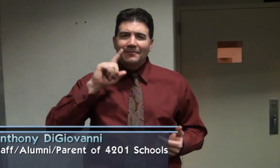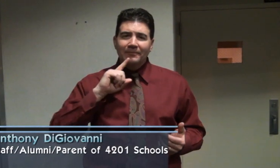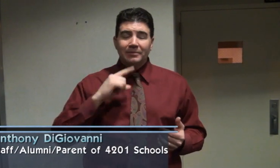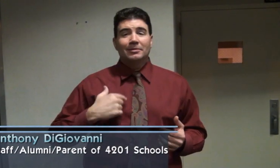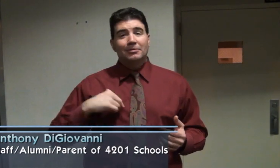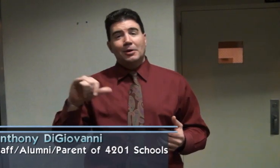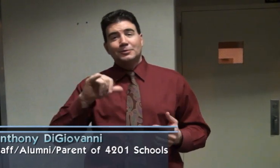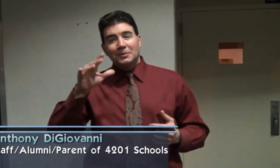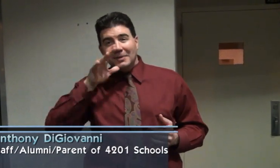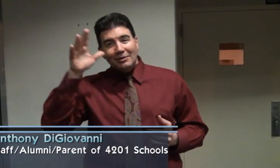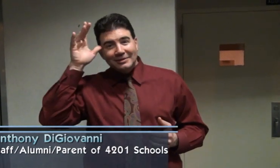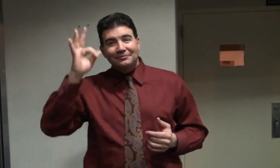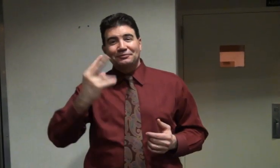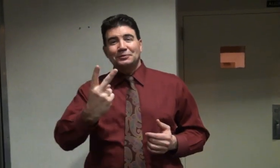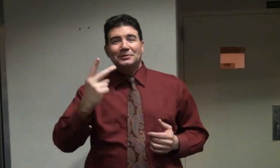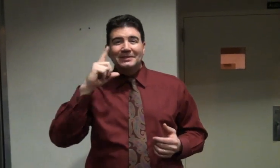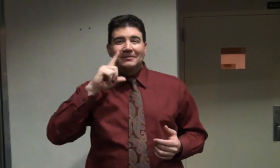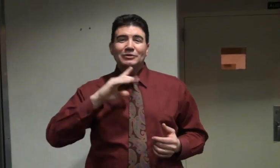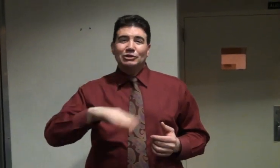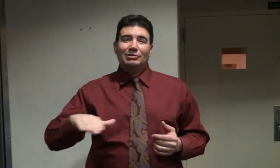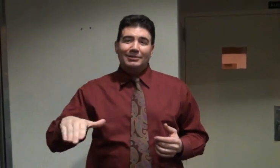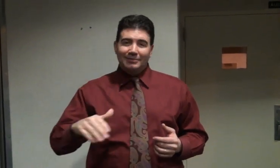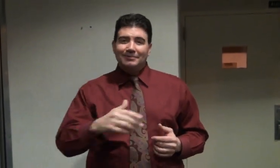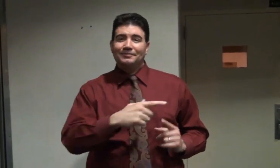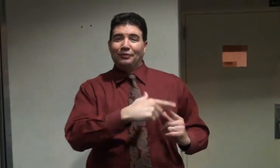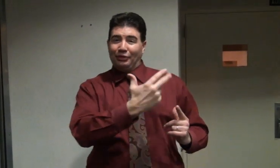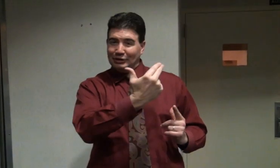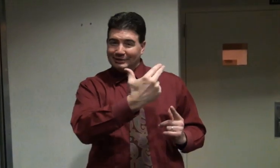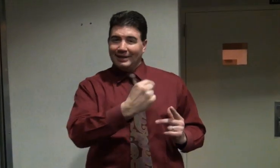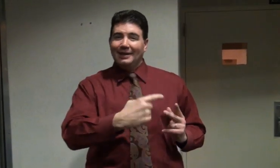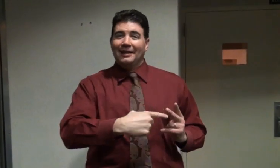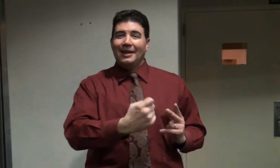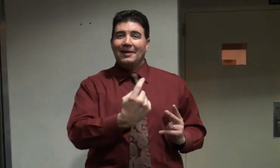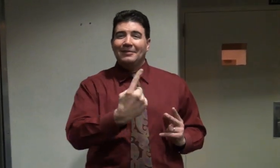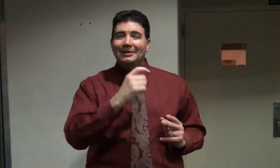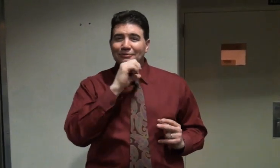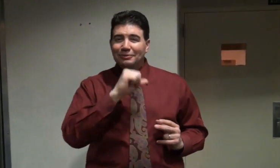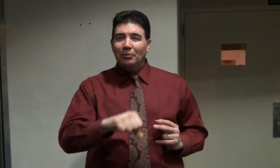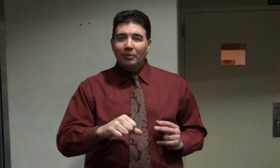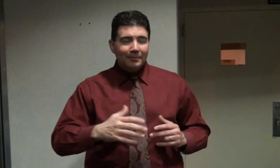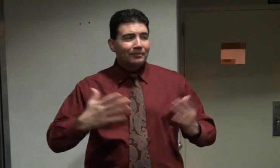I am also a parent of 2 deaf children who are 13 and 11 years old.